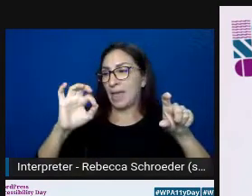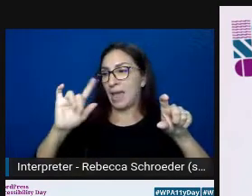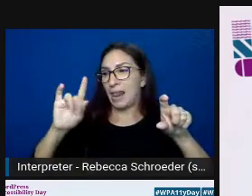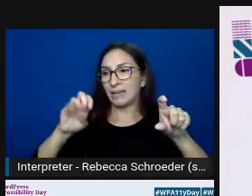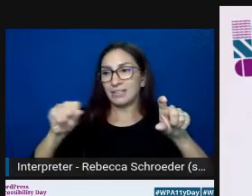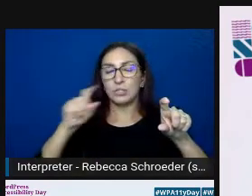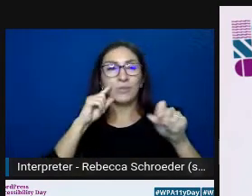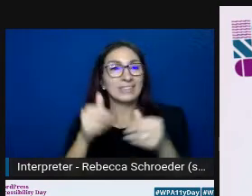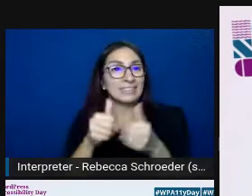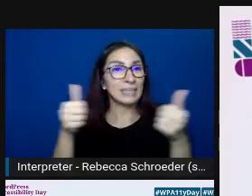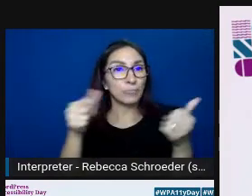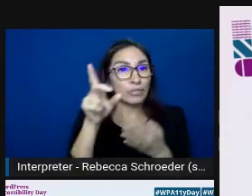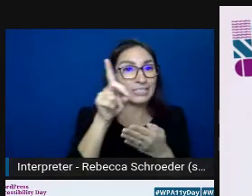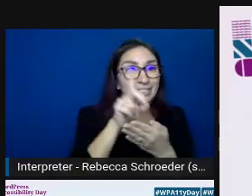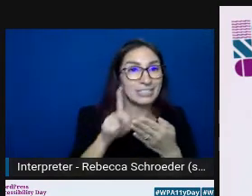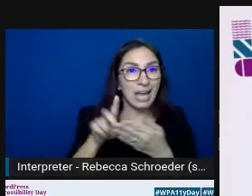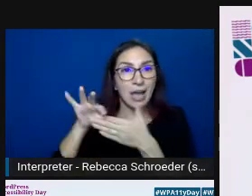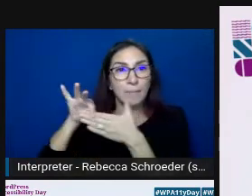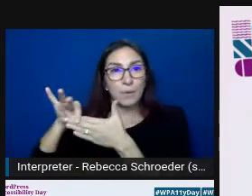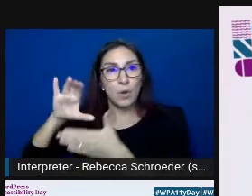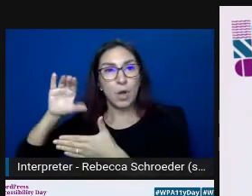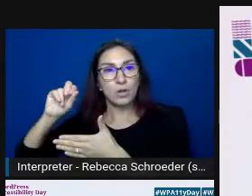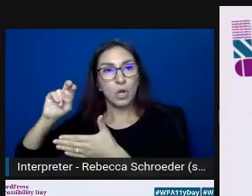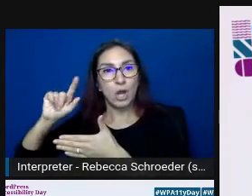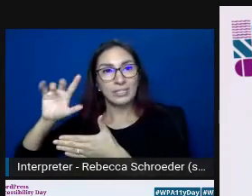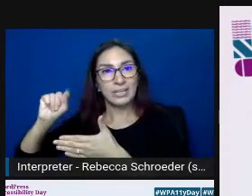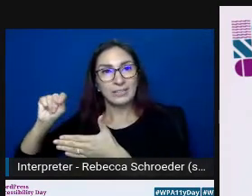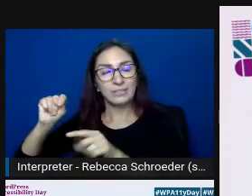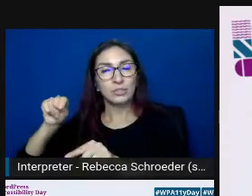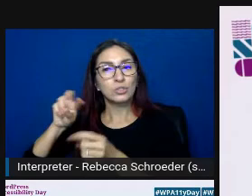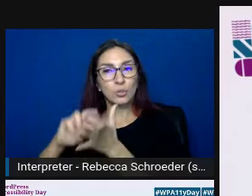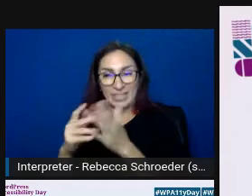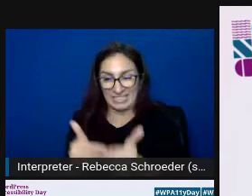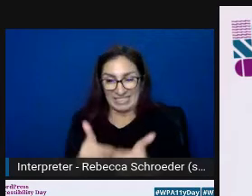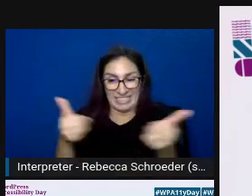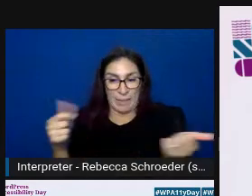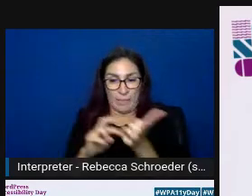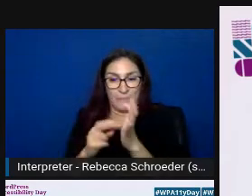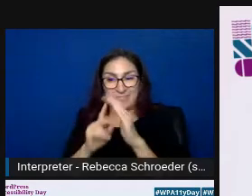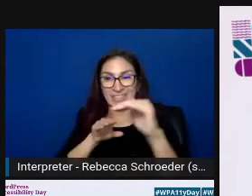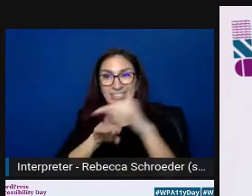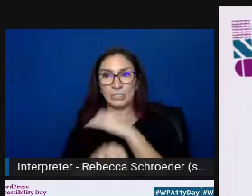and limit the content into ways that make accessibility support easier, which we're going to talk a little bit later.